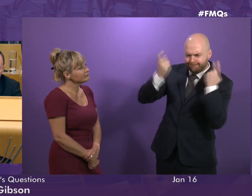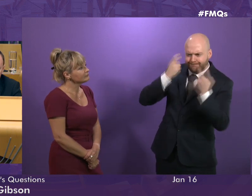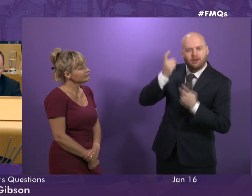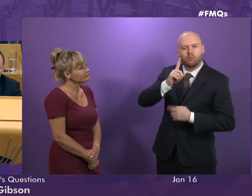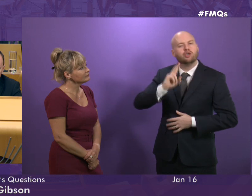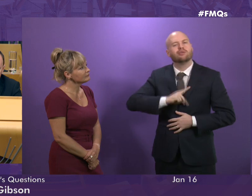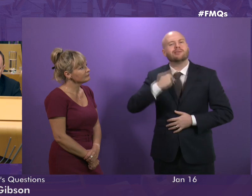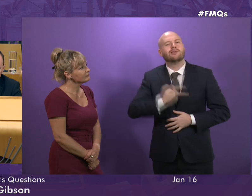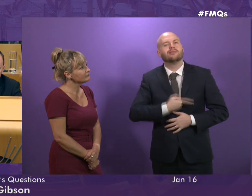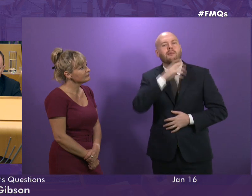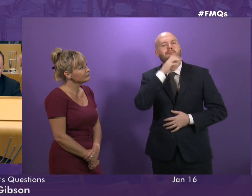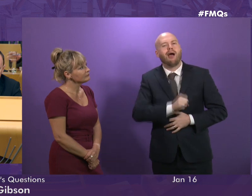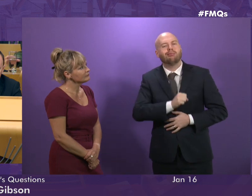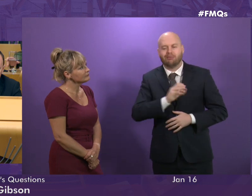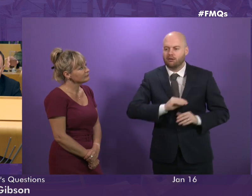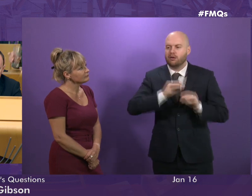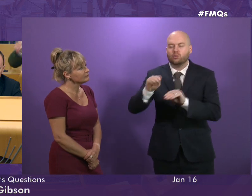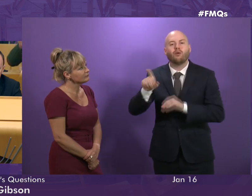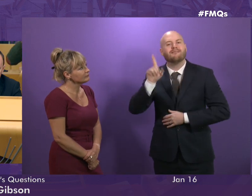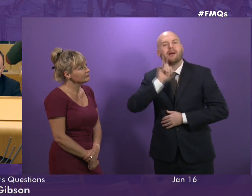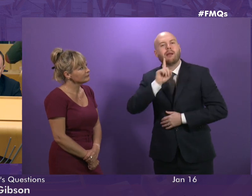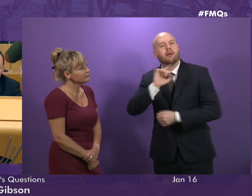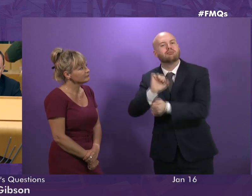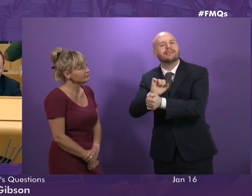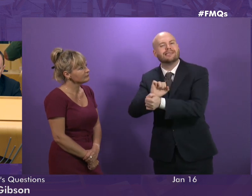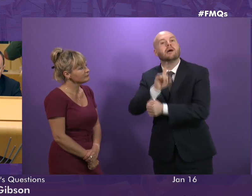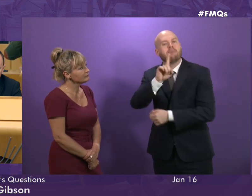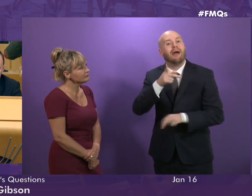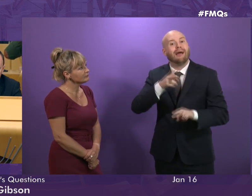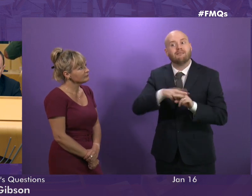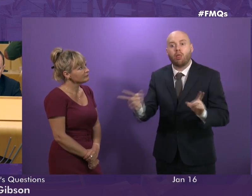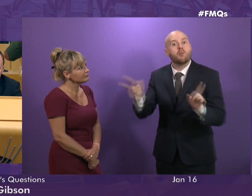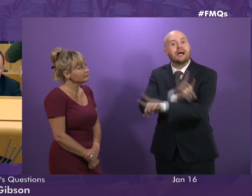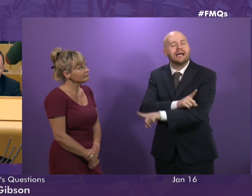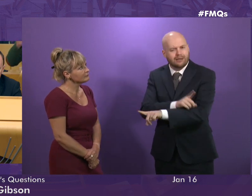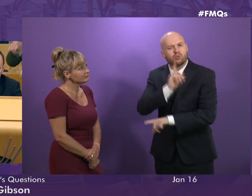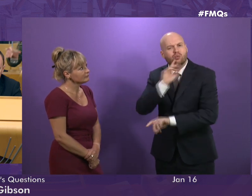placing a trans woman who is still physically male in a female prison. A risk assessment